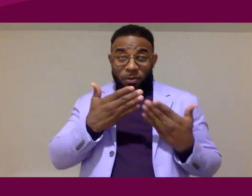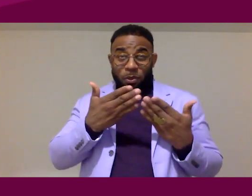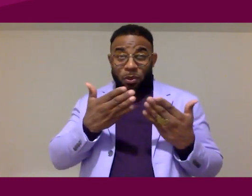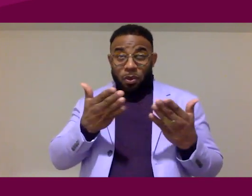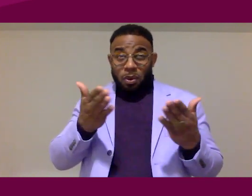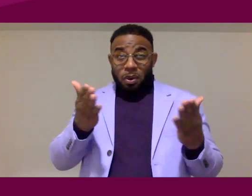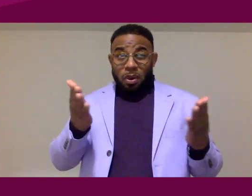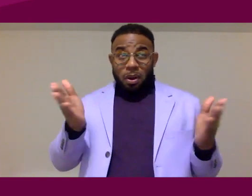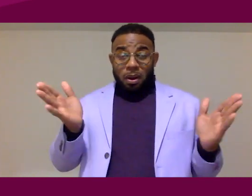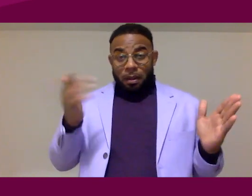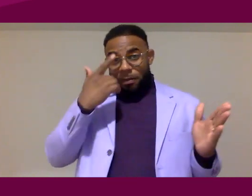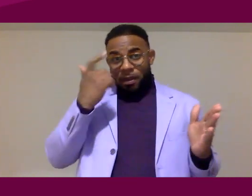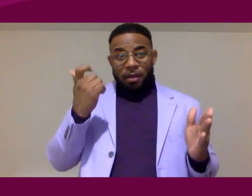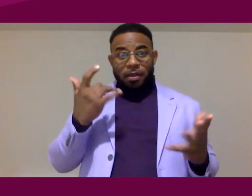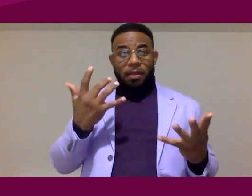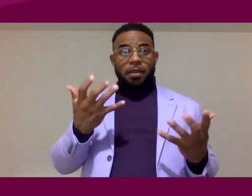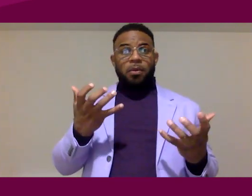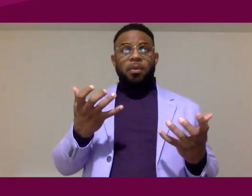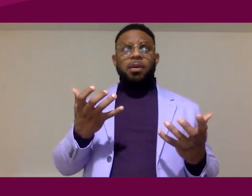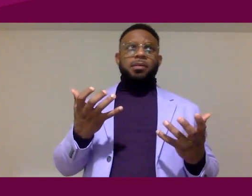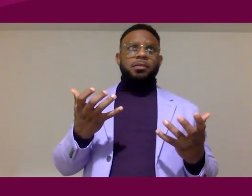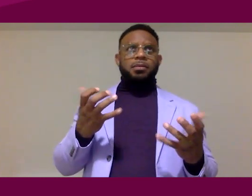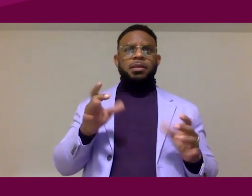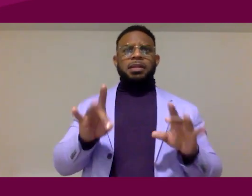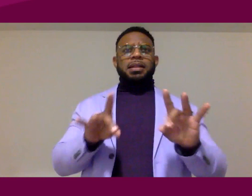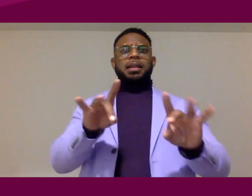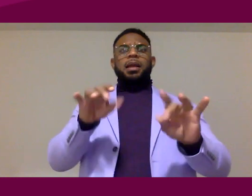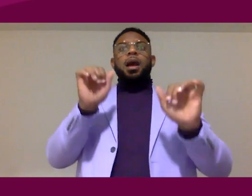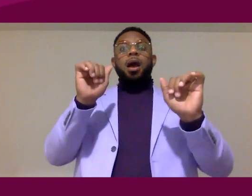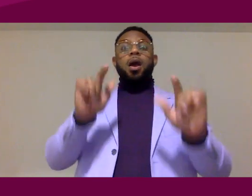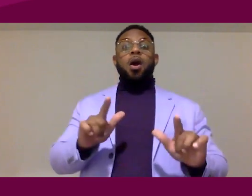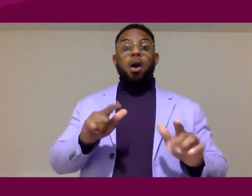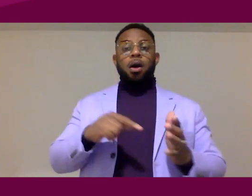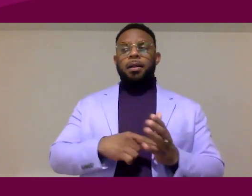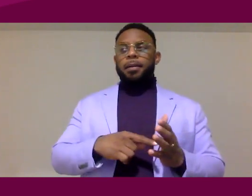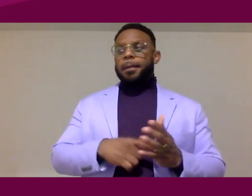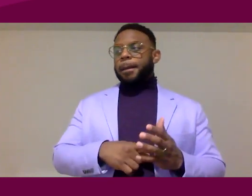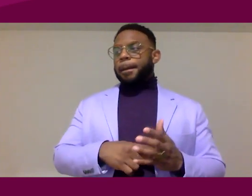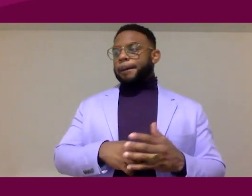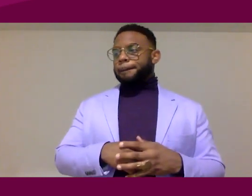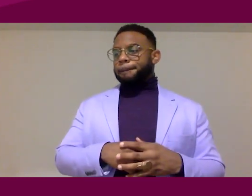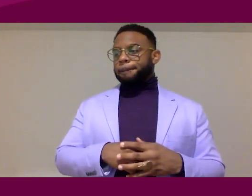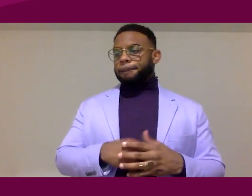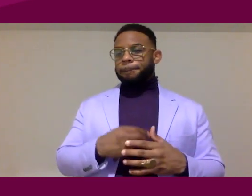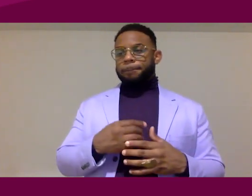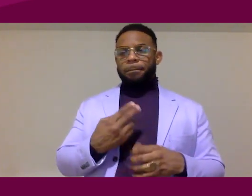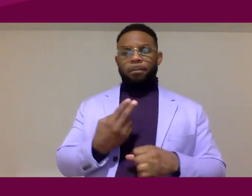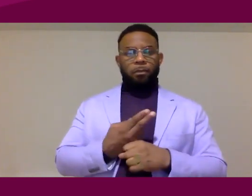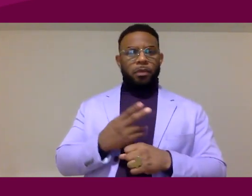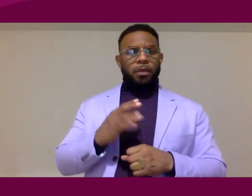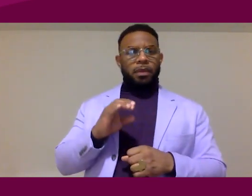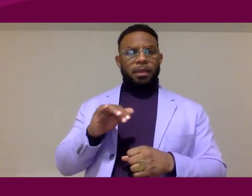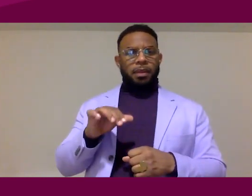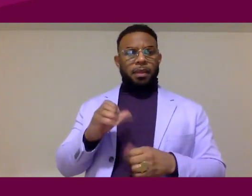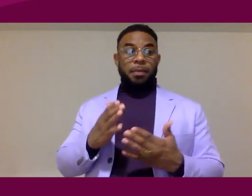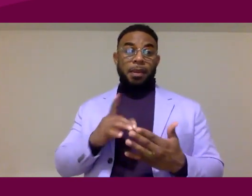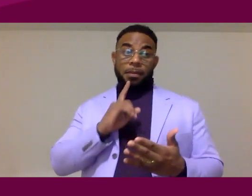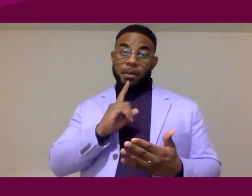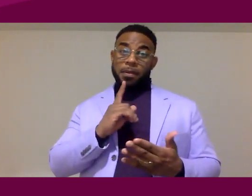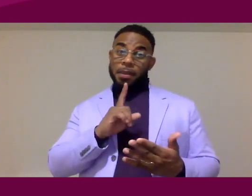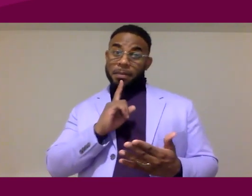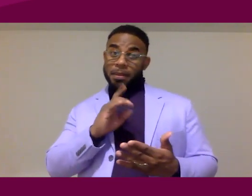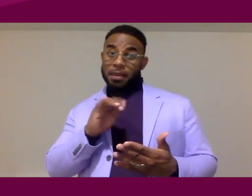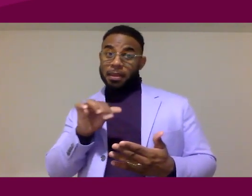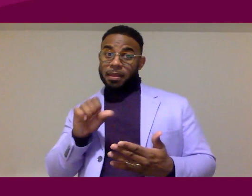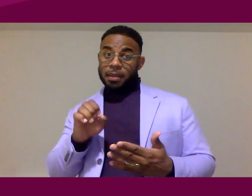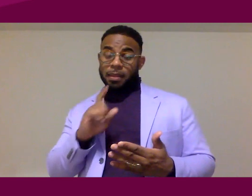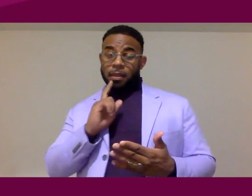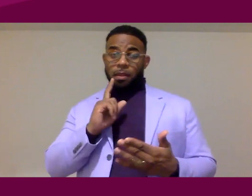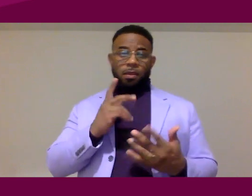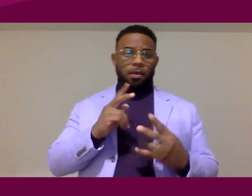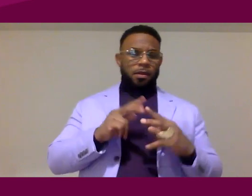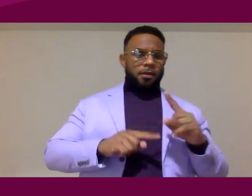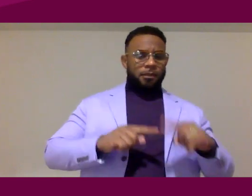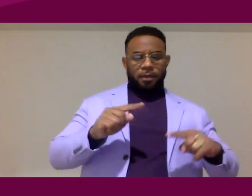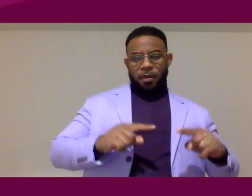because they want to catch all of the use cases that might be the case that are so varied,